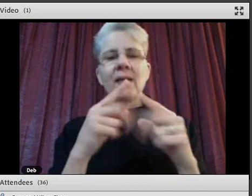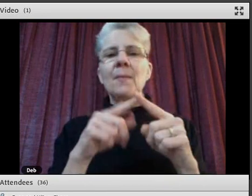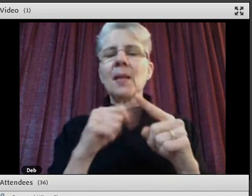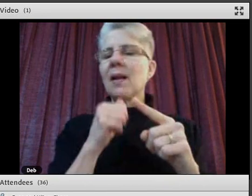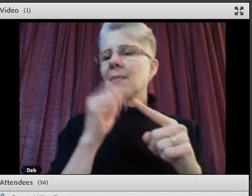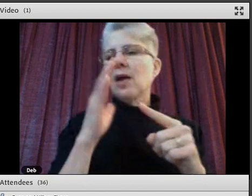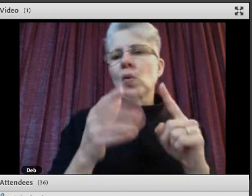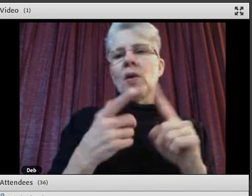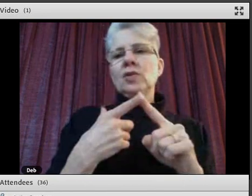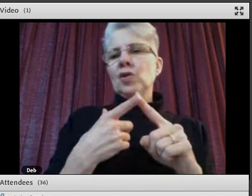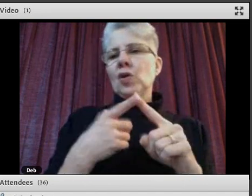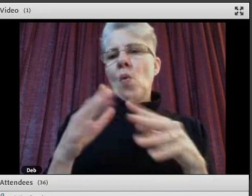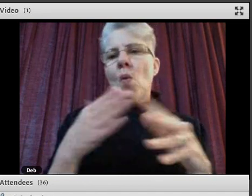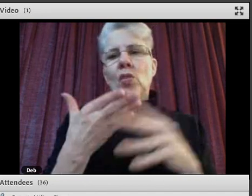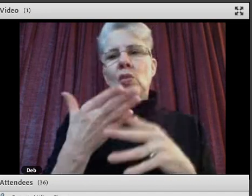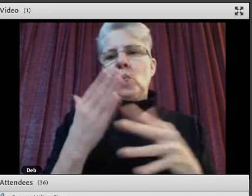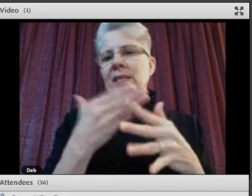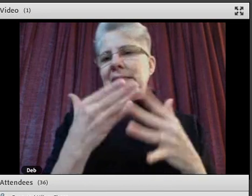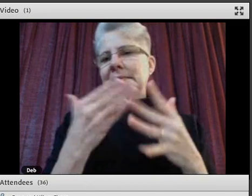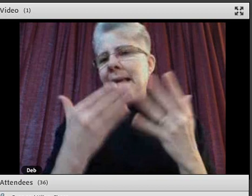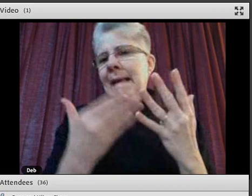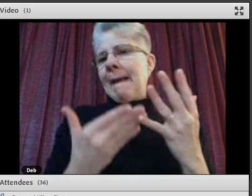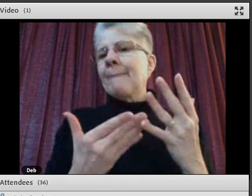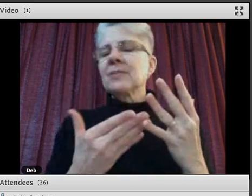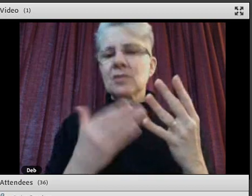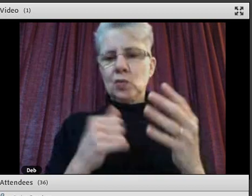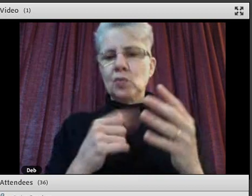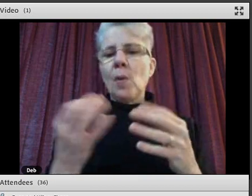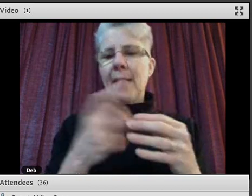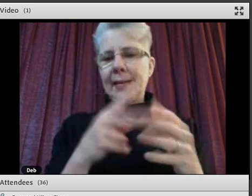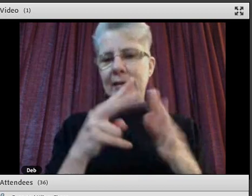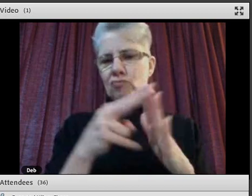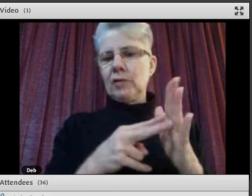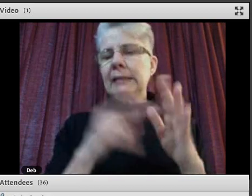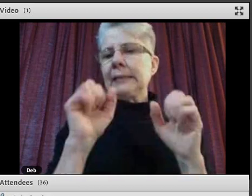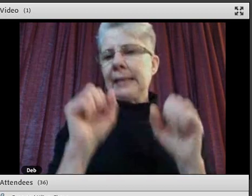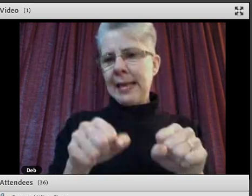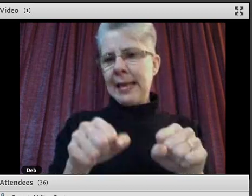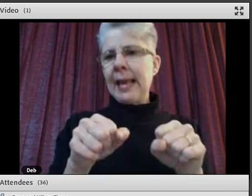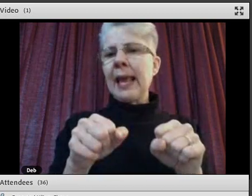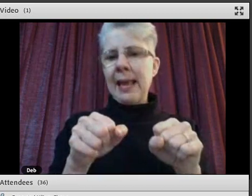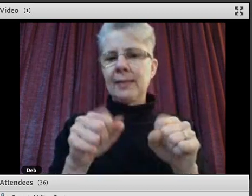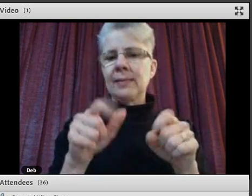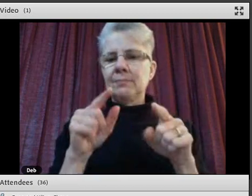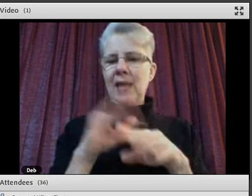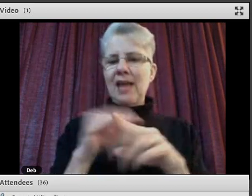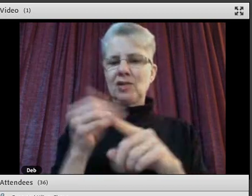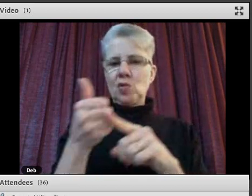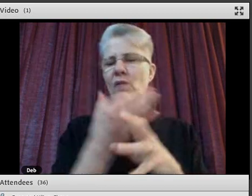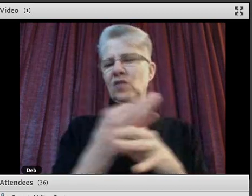Again, I'm not going to walk you through the steps. You can go back and read those at your own free time.